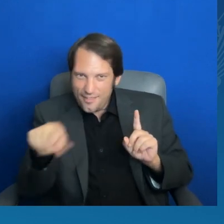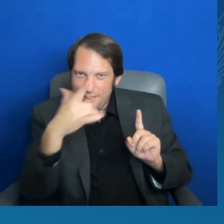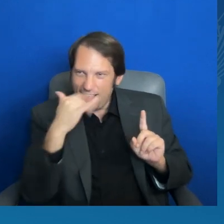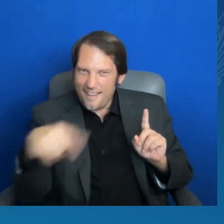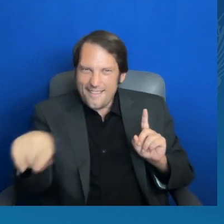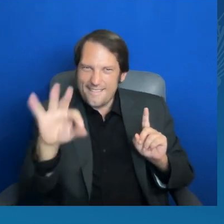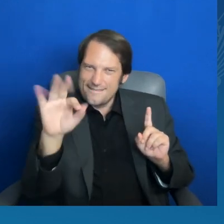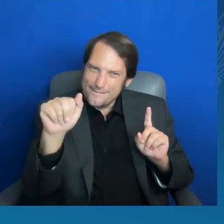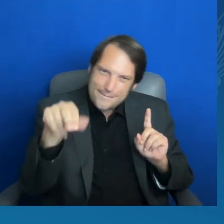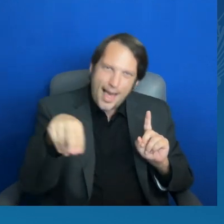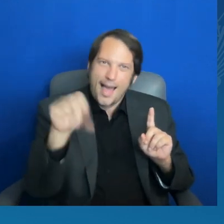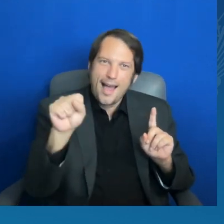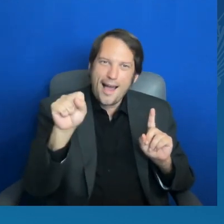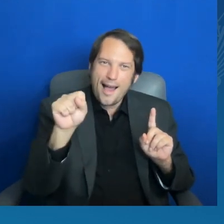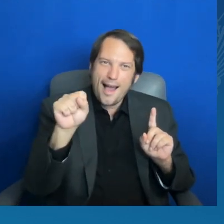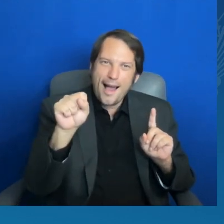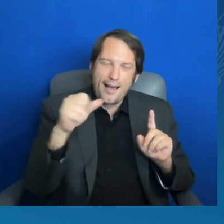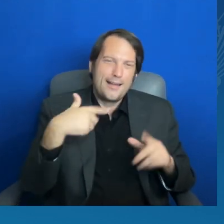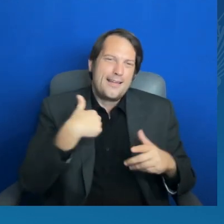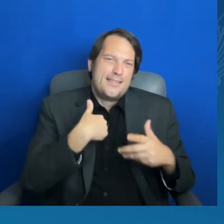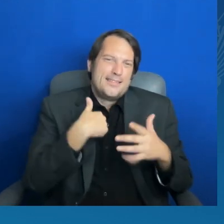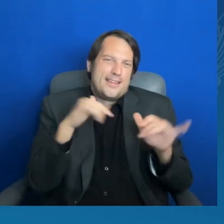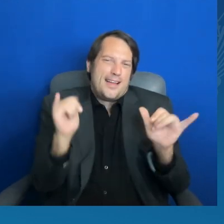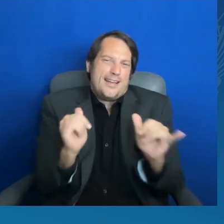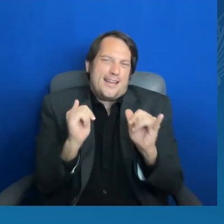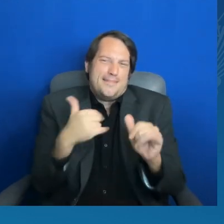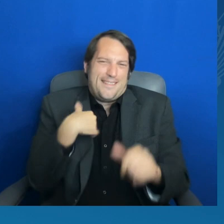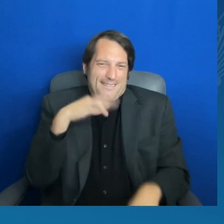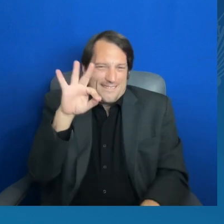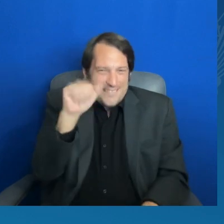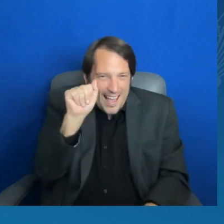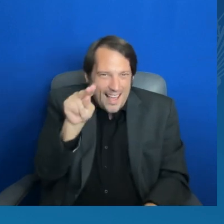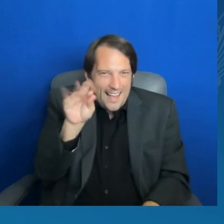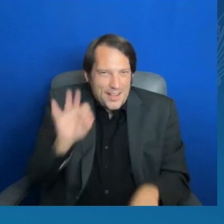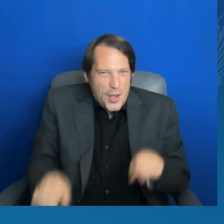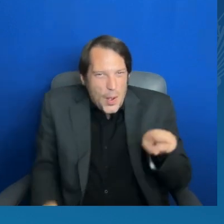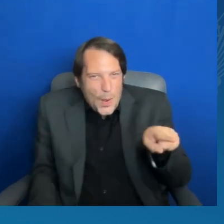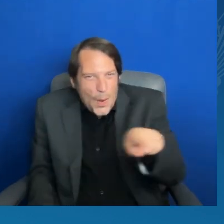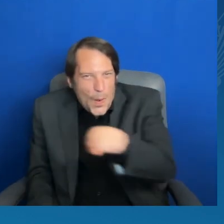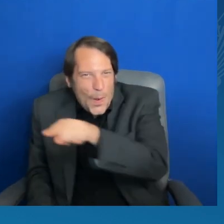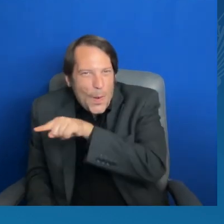And I have -- so, I said to John, I'm looking out -- all of these extraordinary leaders.